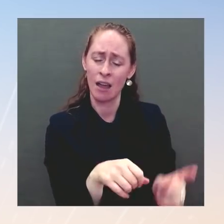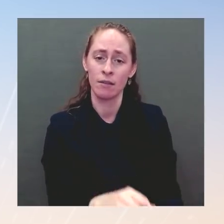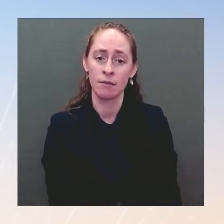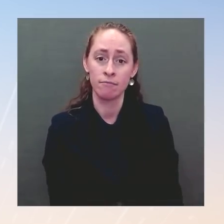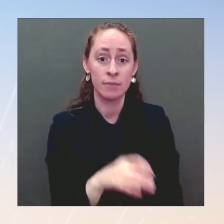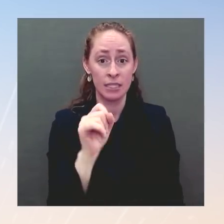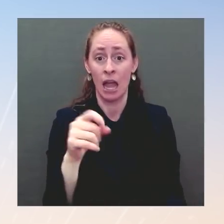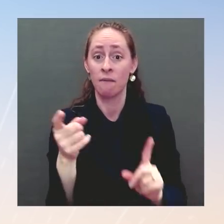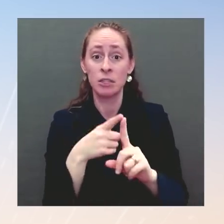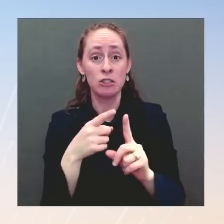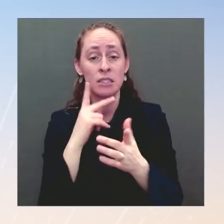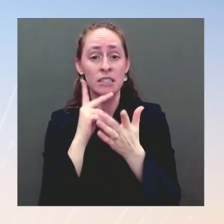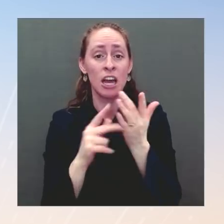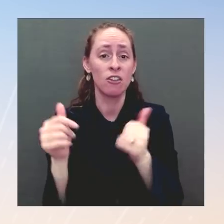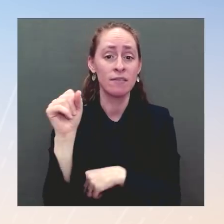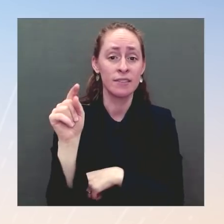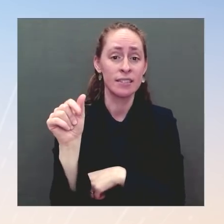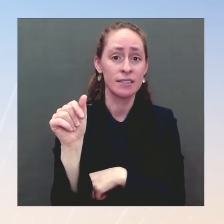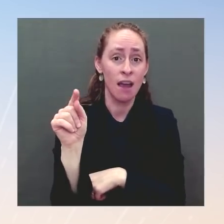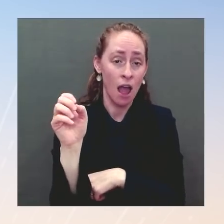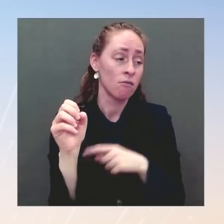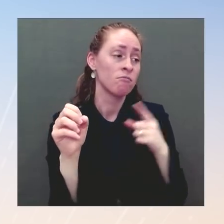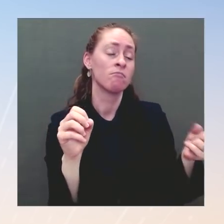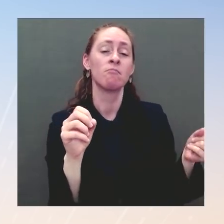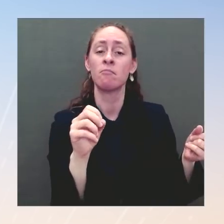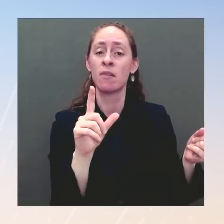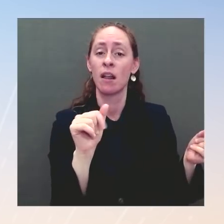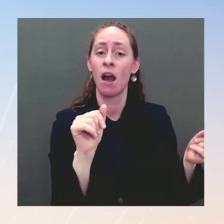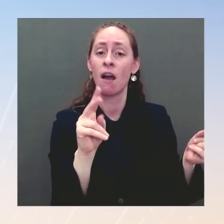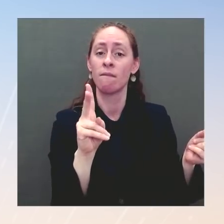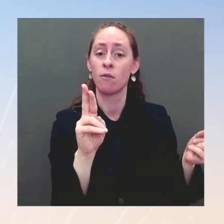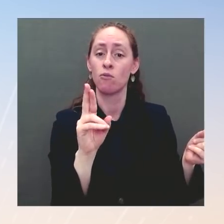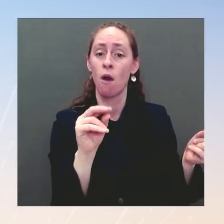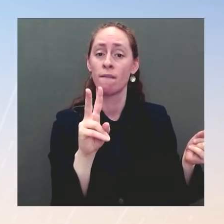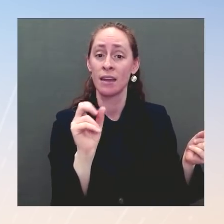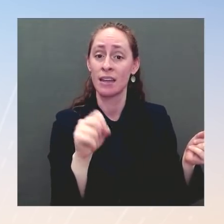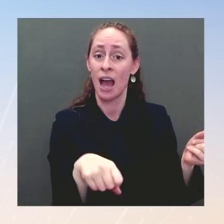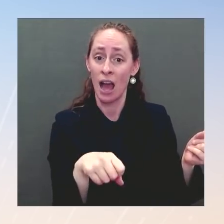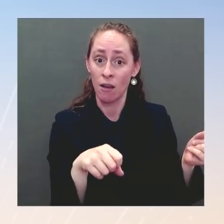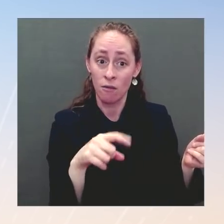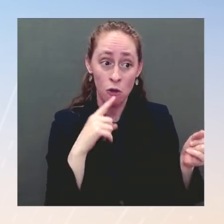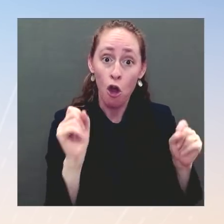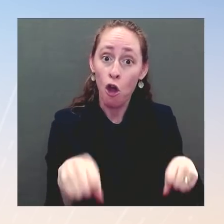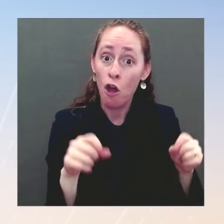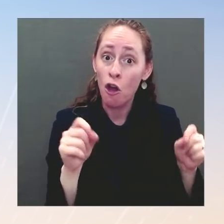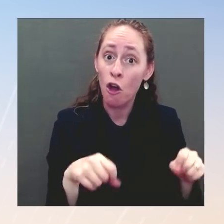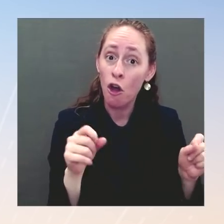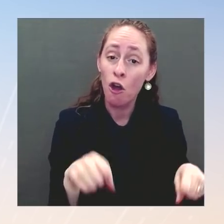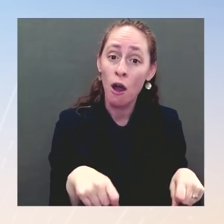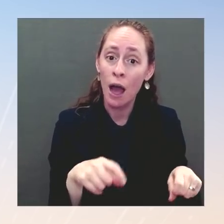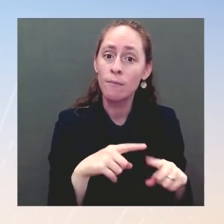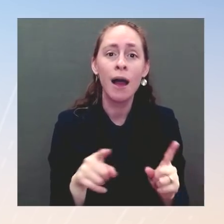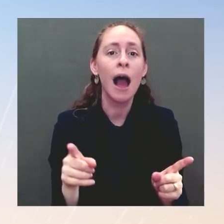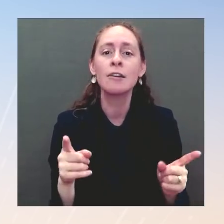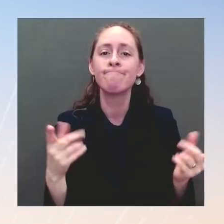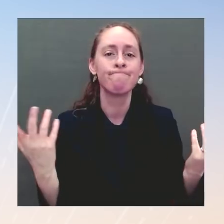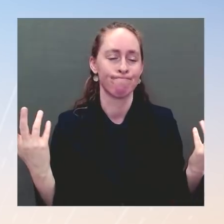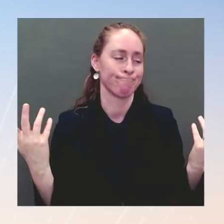and it doesn't feel appropriate or the right step to have those diplomatic engagements right now. We will always leave the door open.